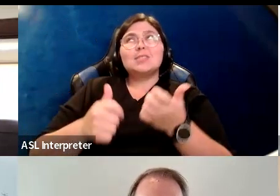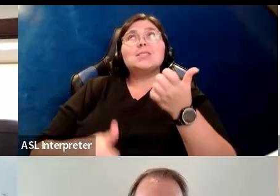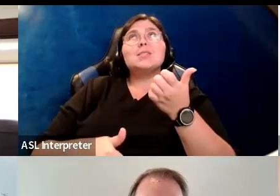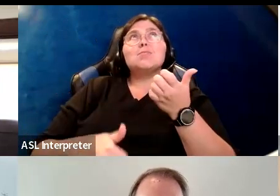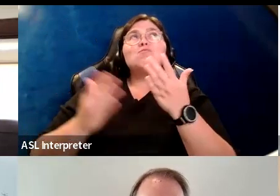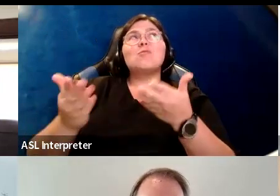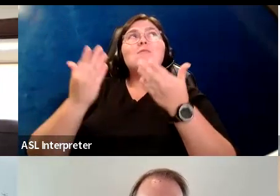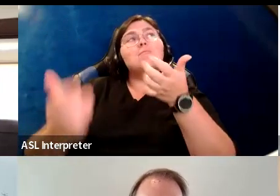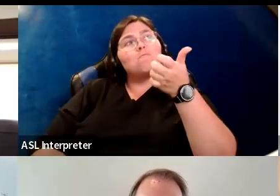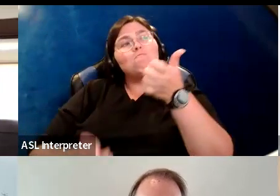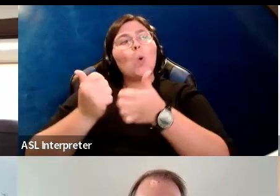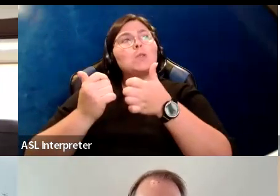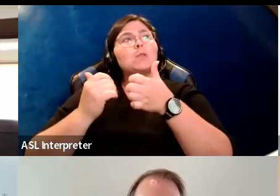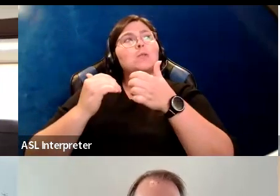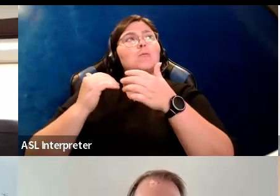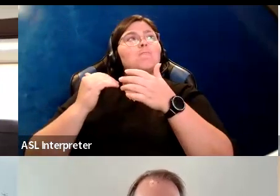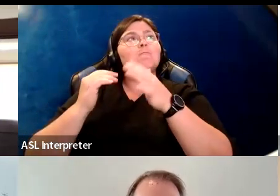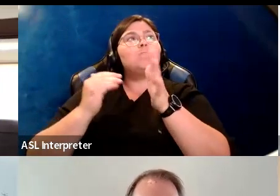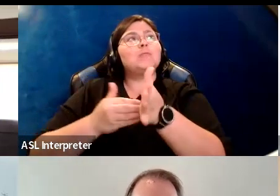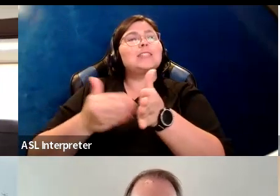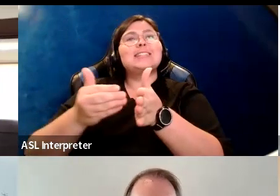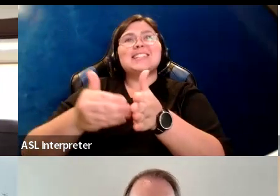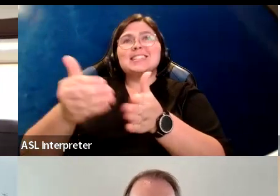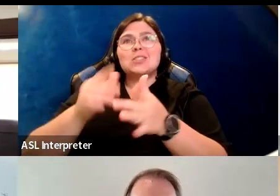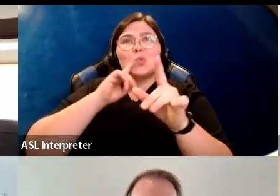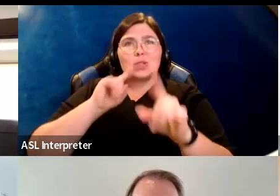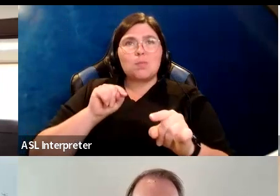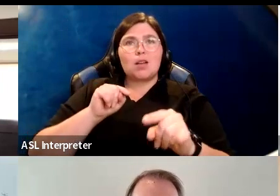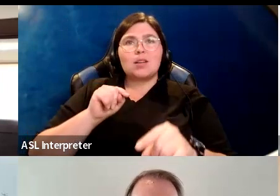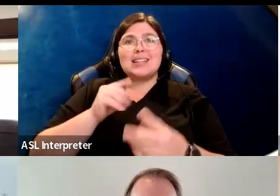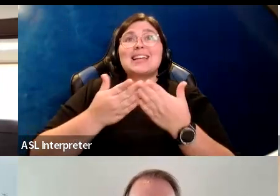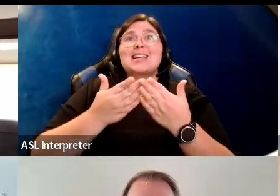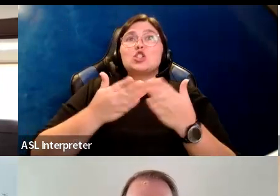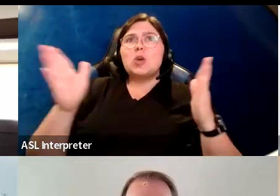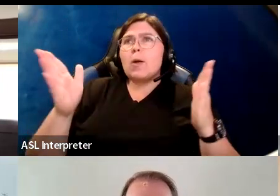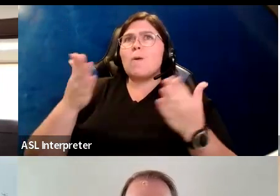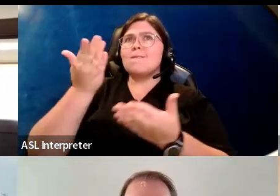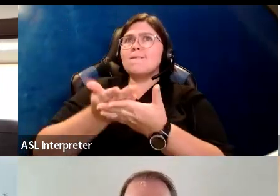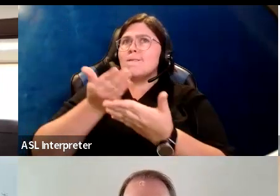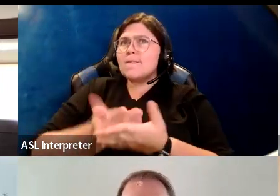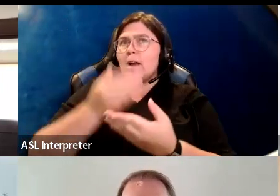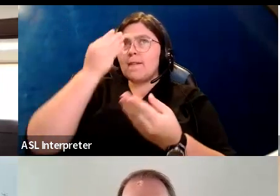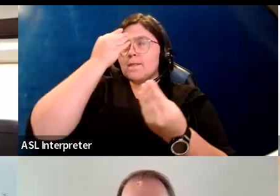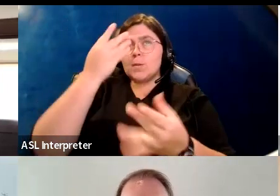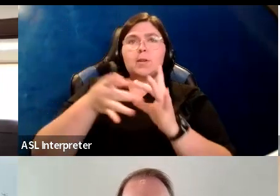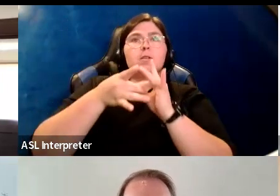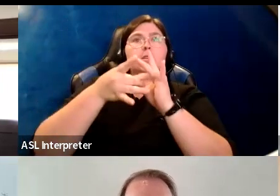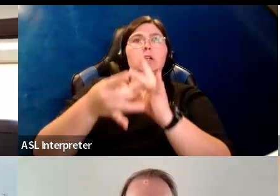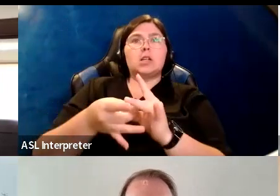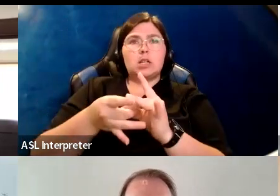and general factual information about abstract situations